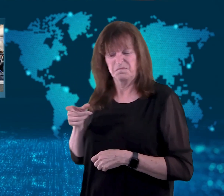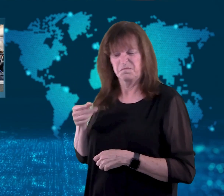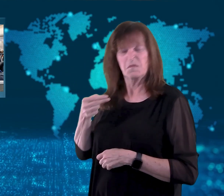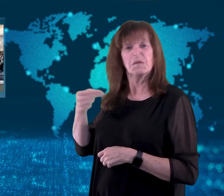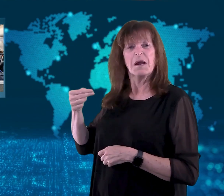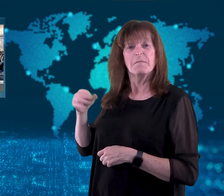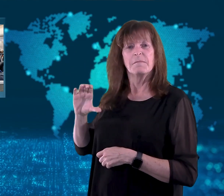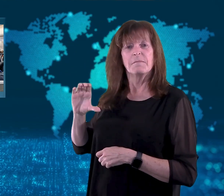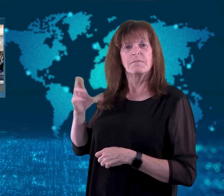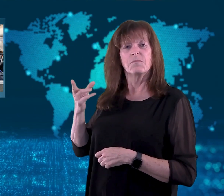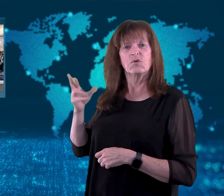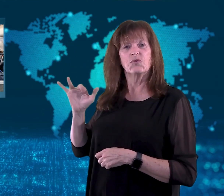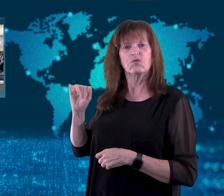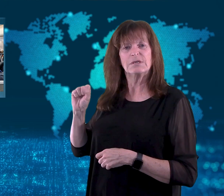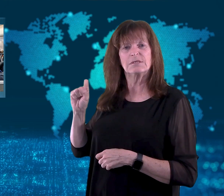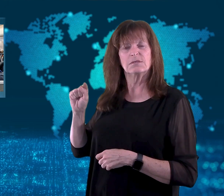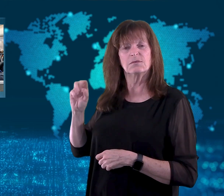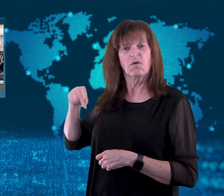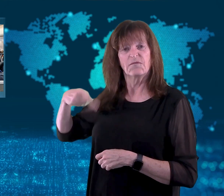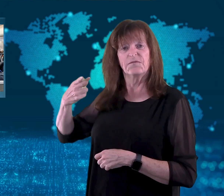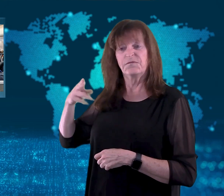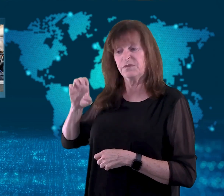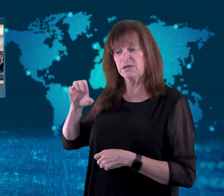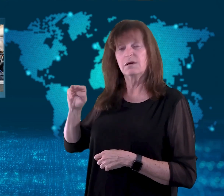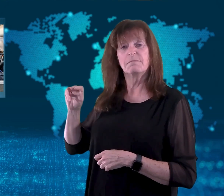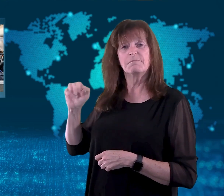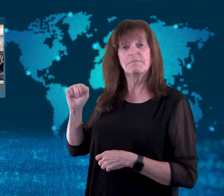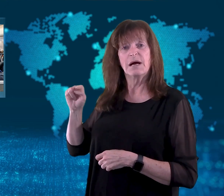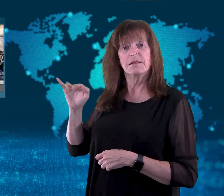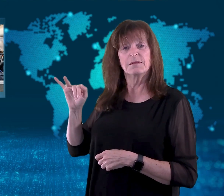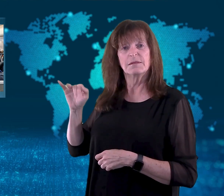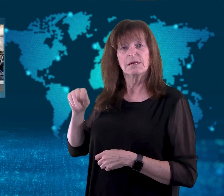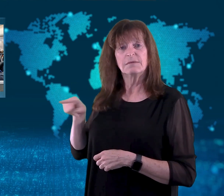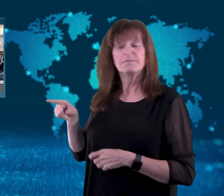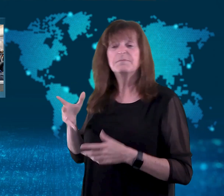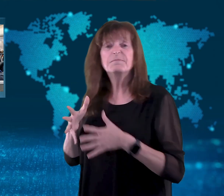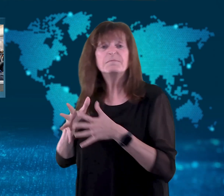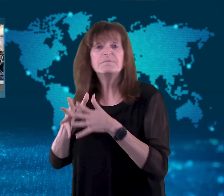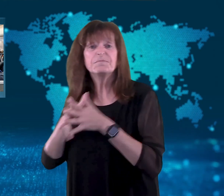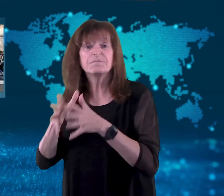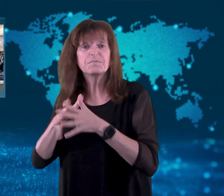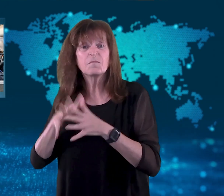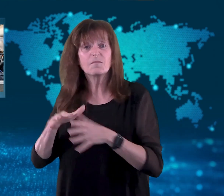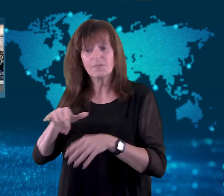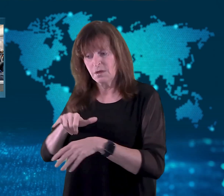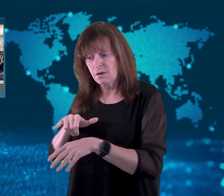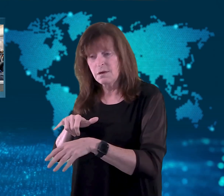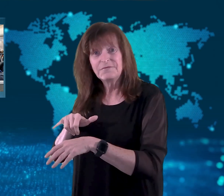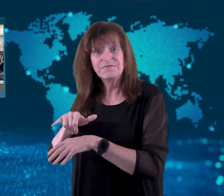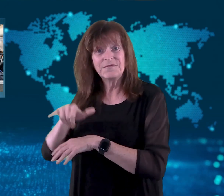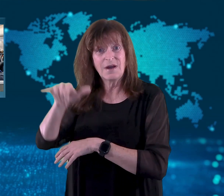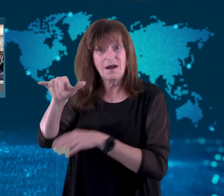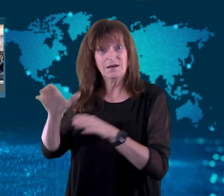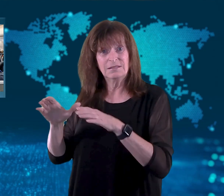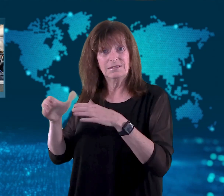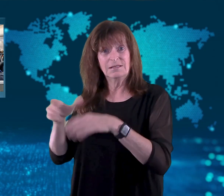Christophe Manin, explained that flying the team to New South Wales,